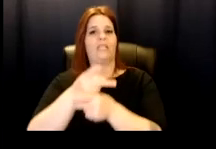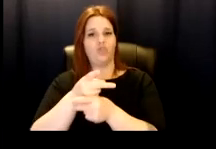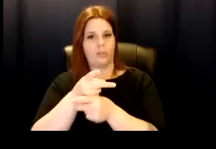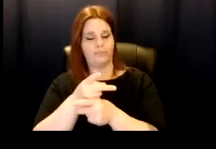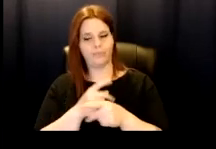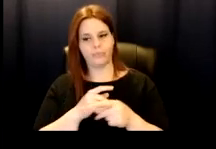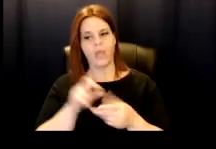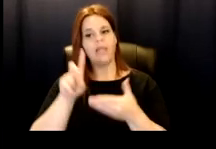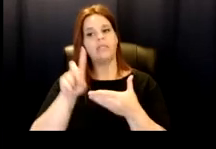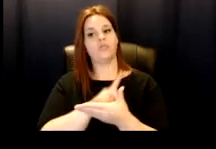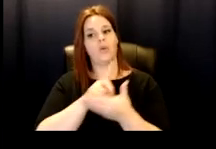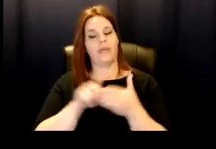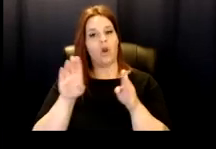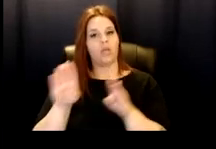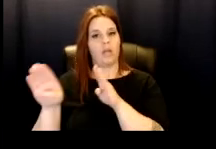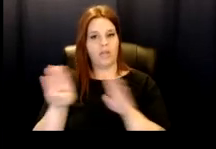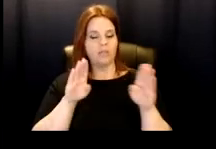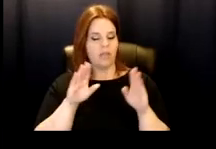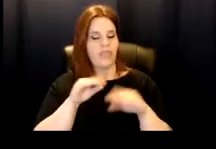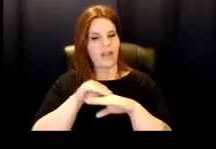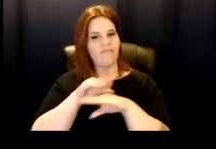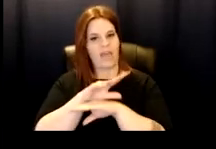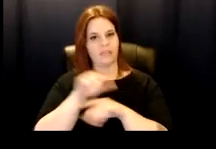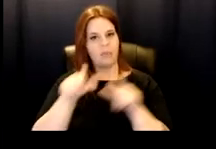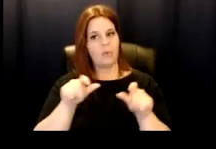Discriminatory conduct that affects people's ability to continue in employment. Discharge